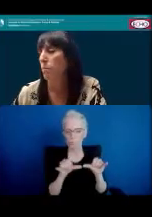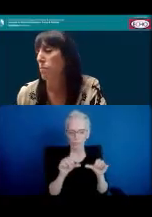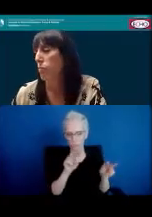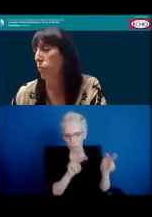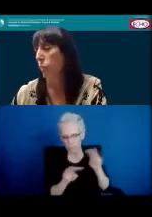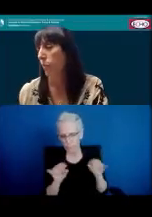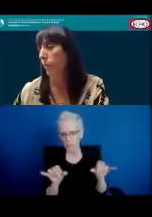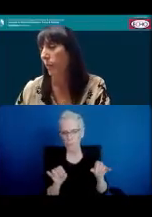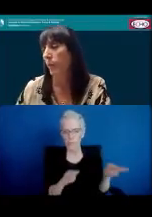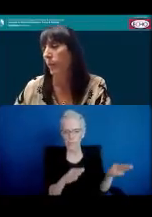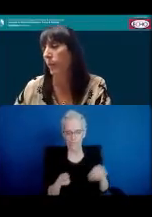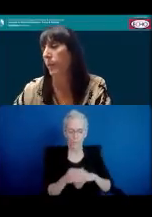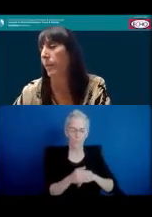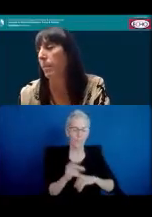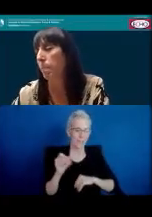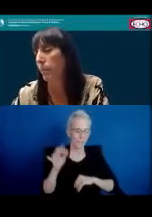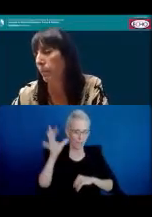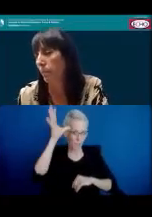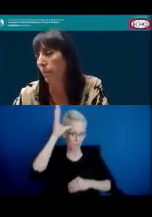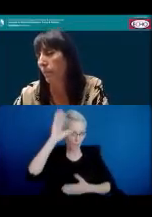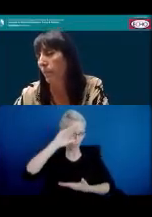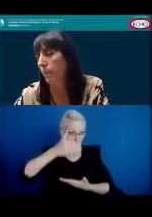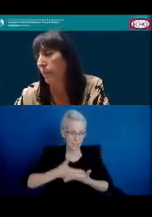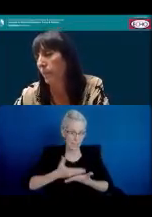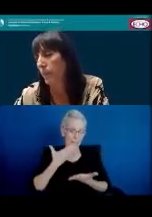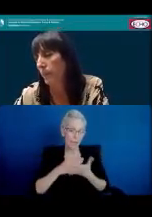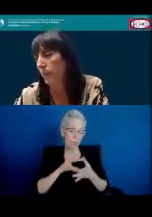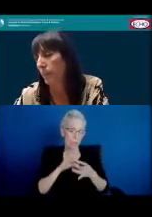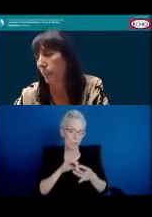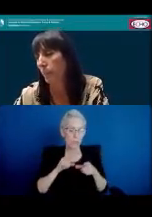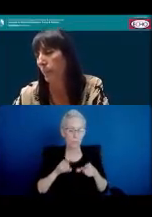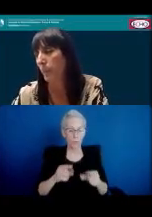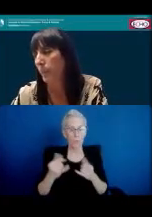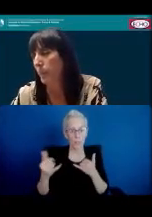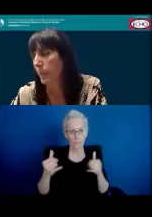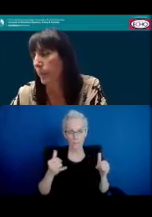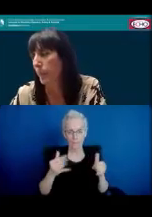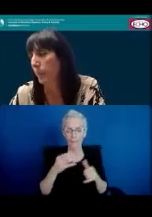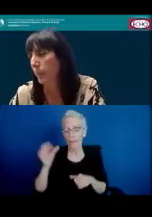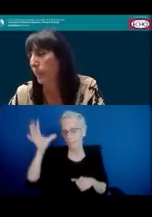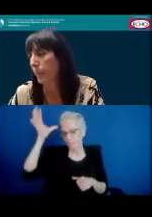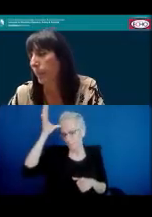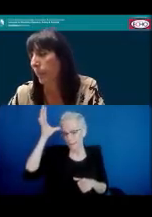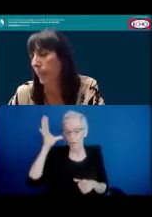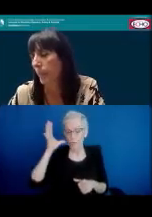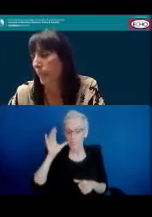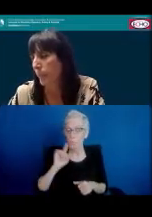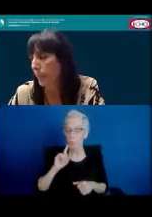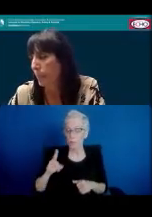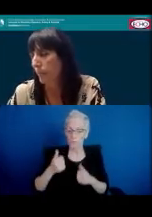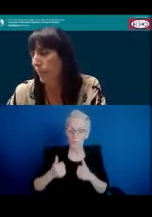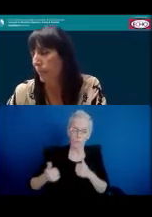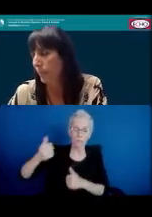good relationship during the play and the parent was the dominant one and able to push the brakes at the right time,